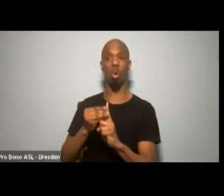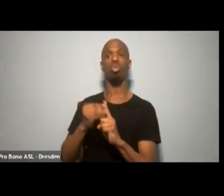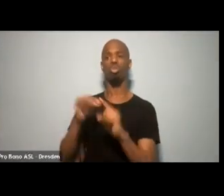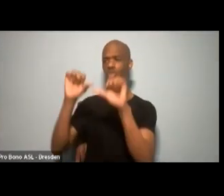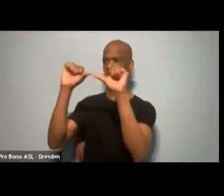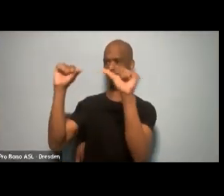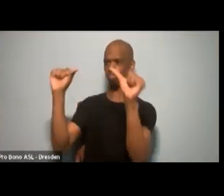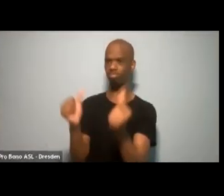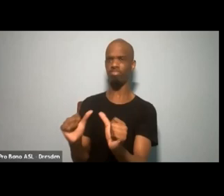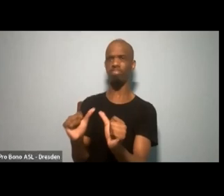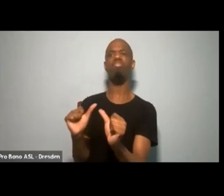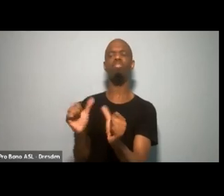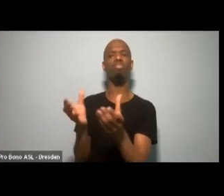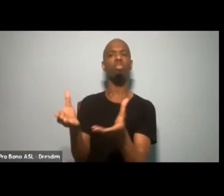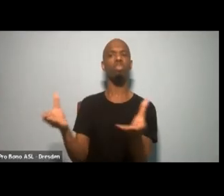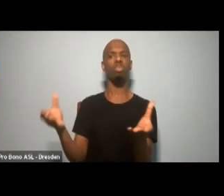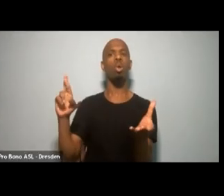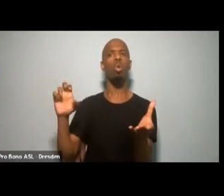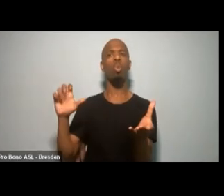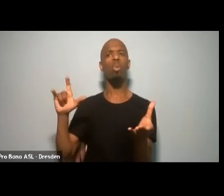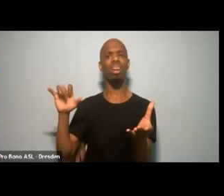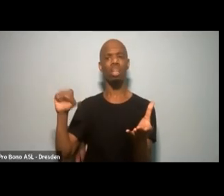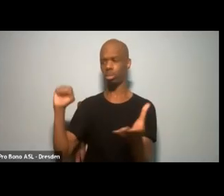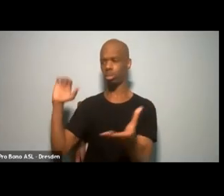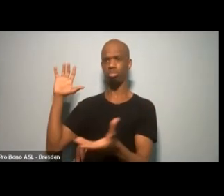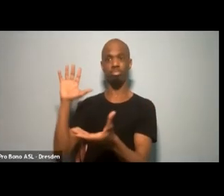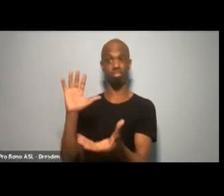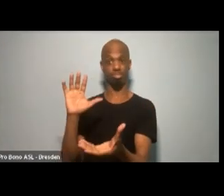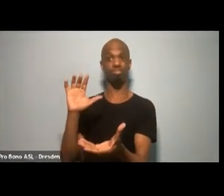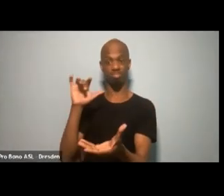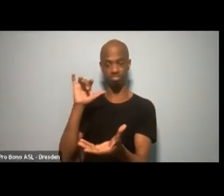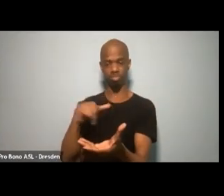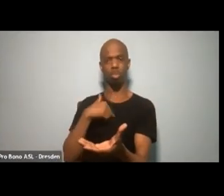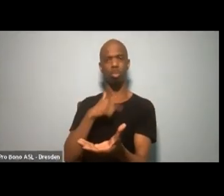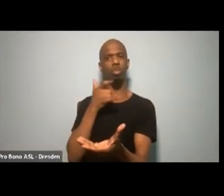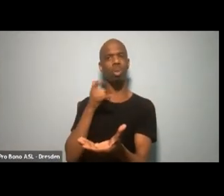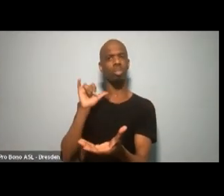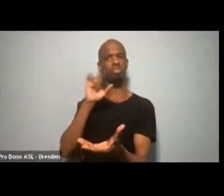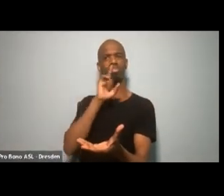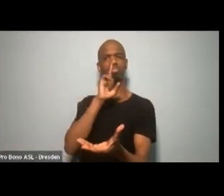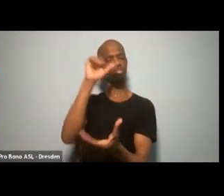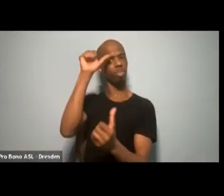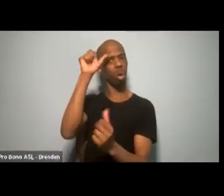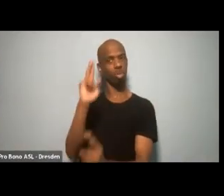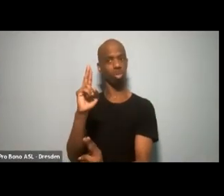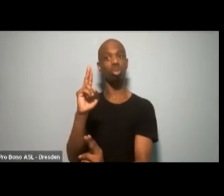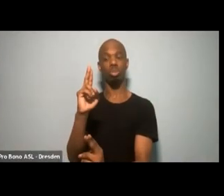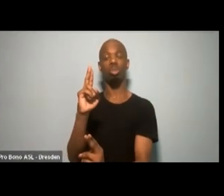in cultural exchanges when the Troupe travels within and outside the country,